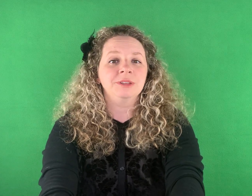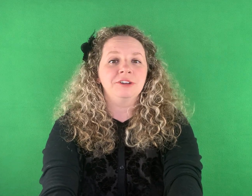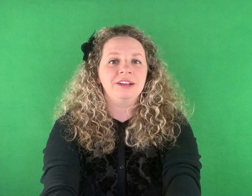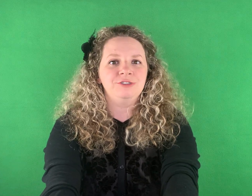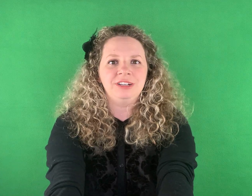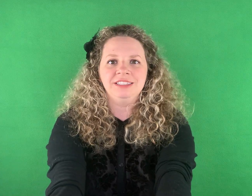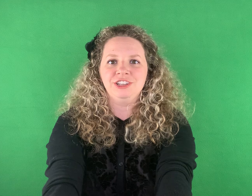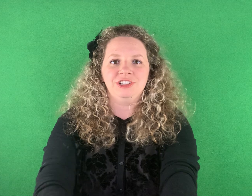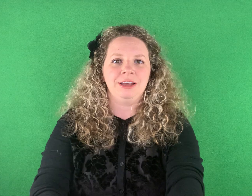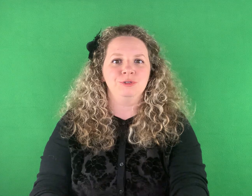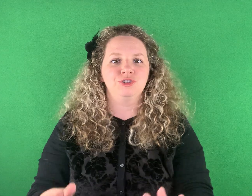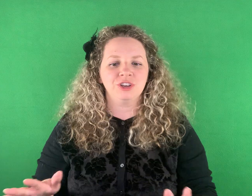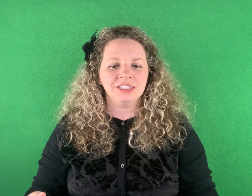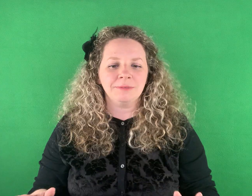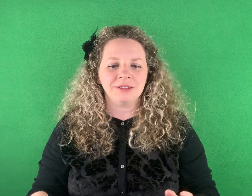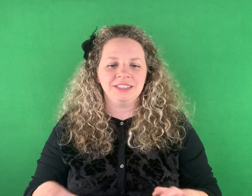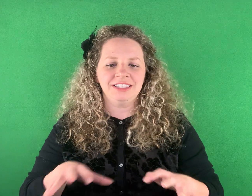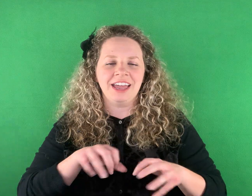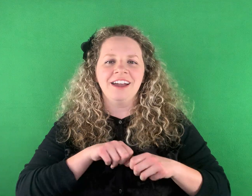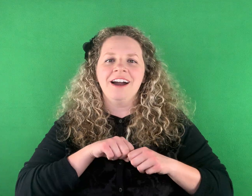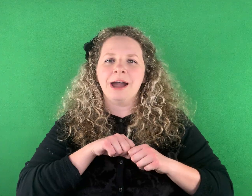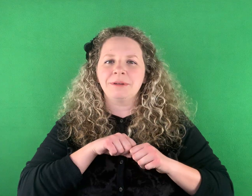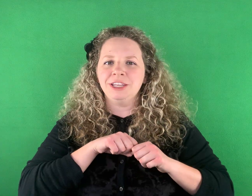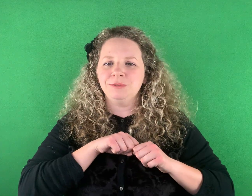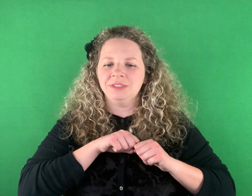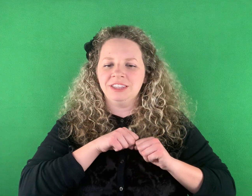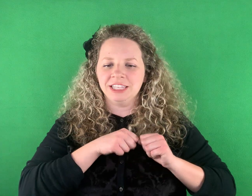a really great translation. I was just about to say, “I’m going to use this one,”